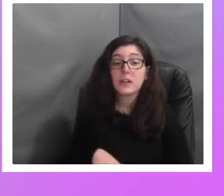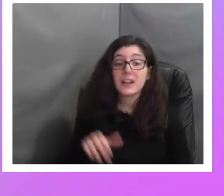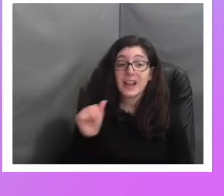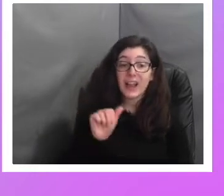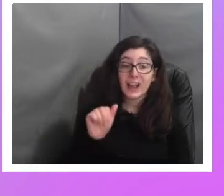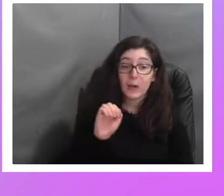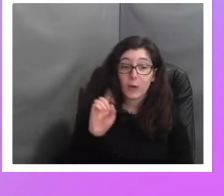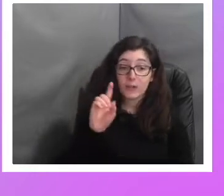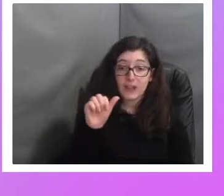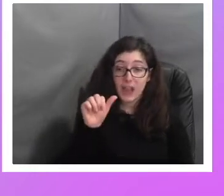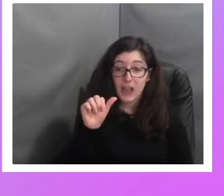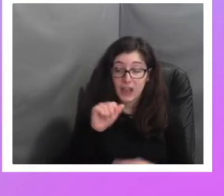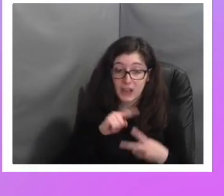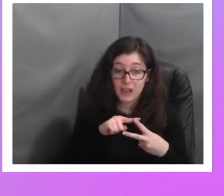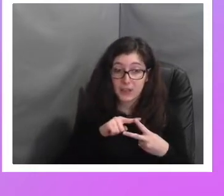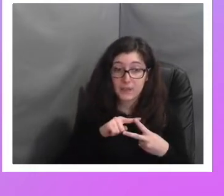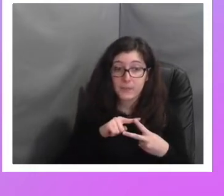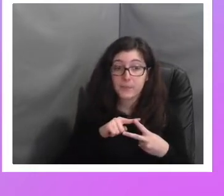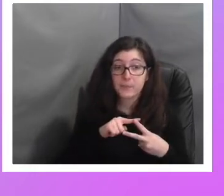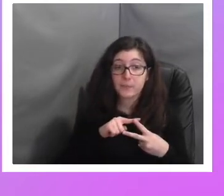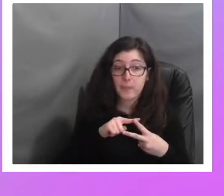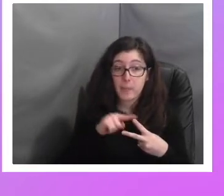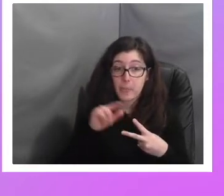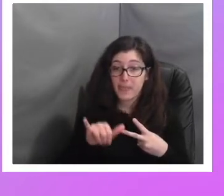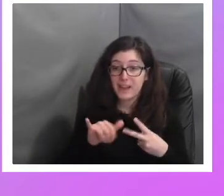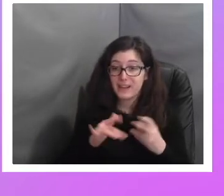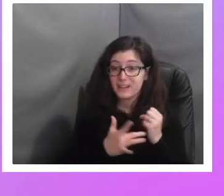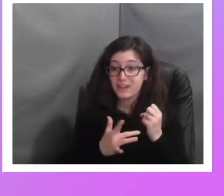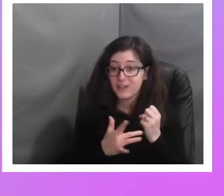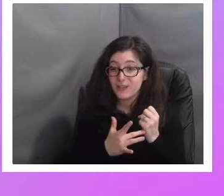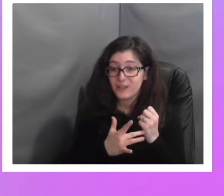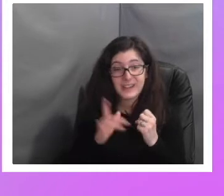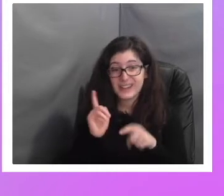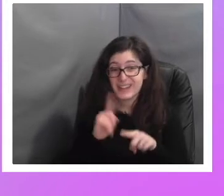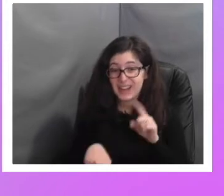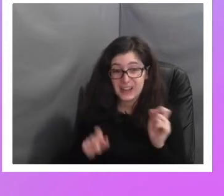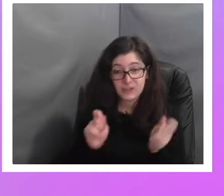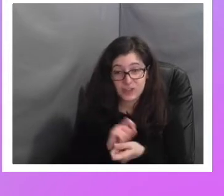it's that the piece of technology is unconvertible,